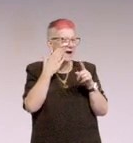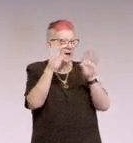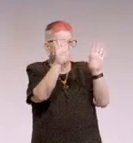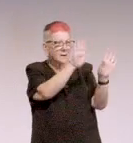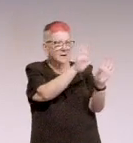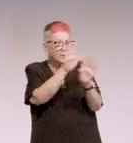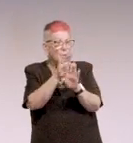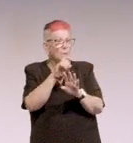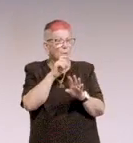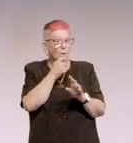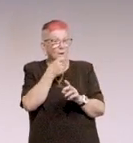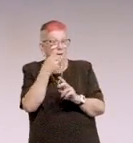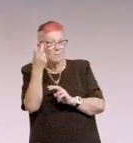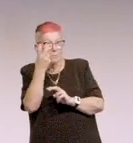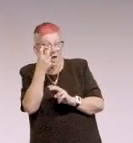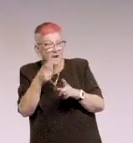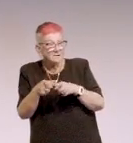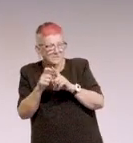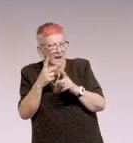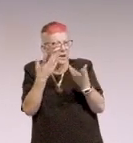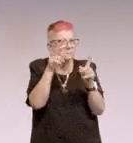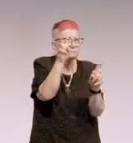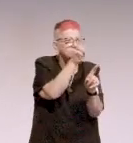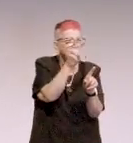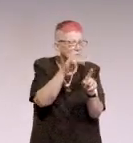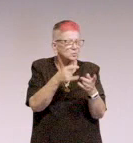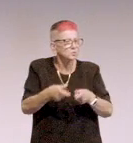vision to read it.